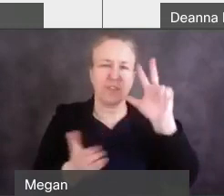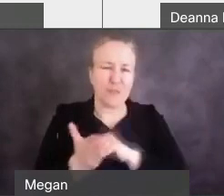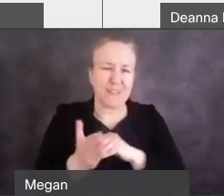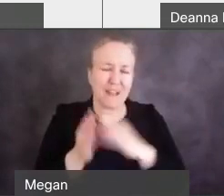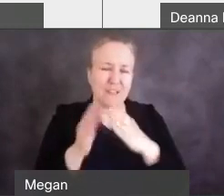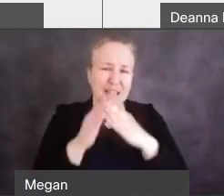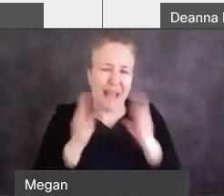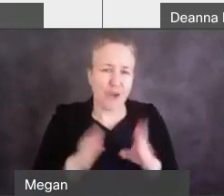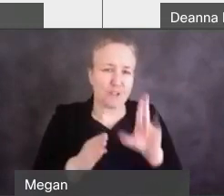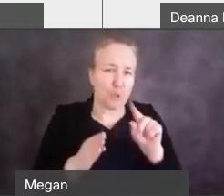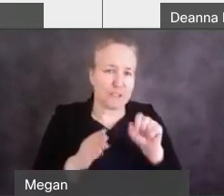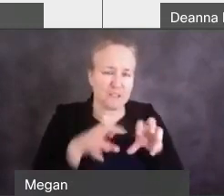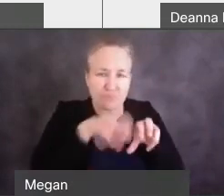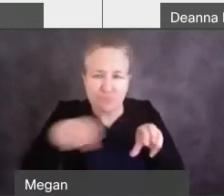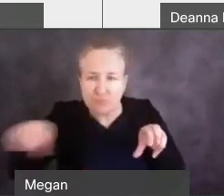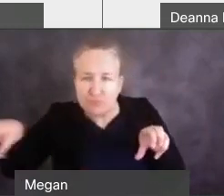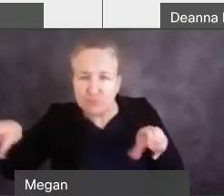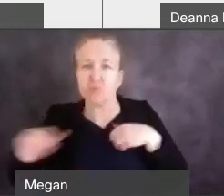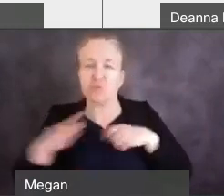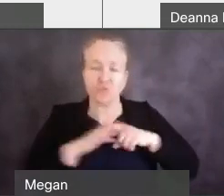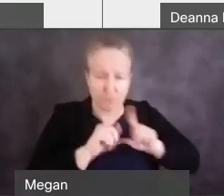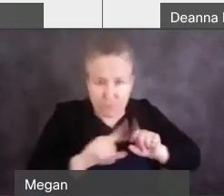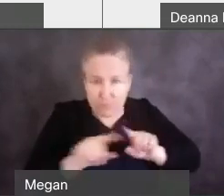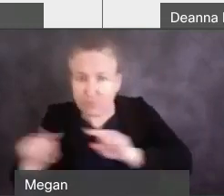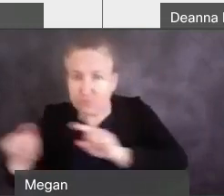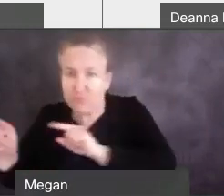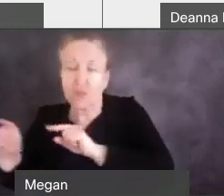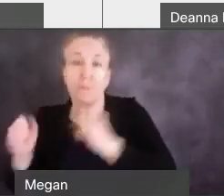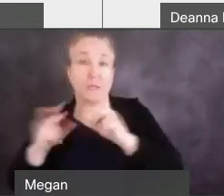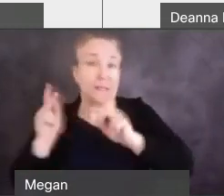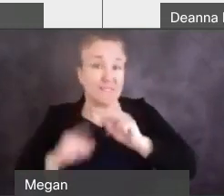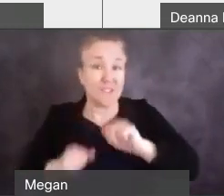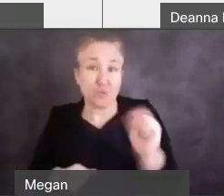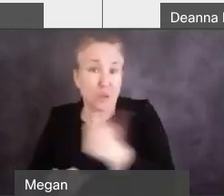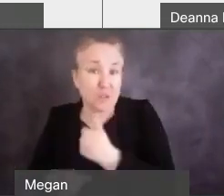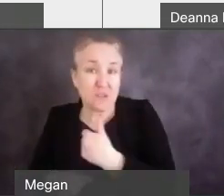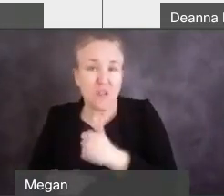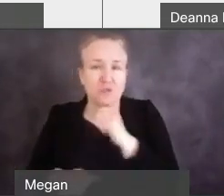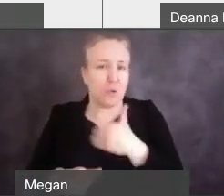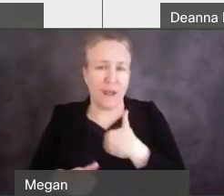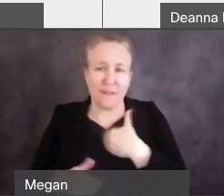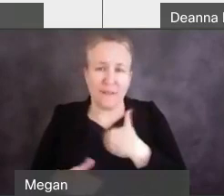that's where we're going to start. Many of these individuals don't have good transportation or have